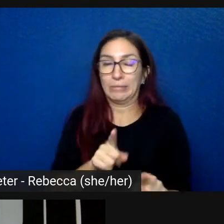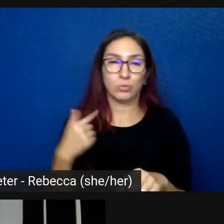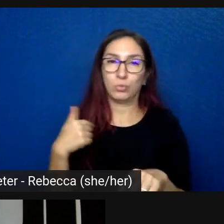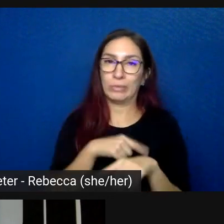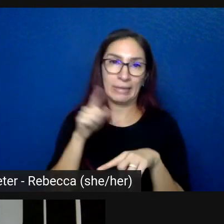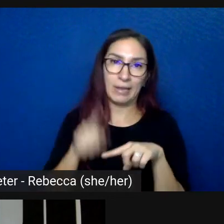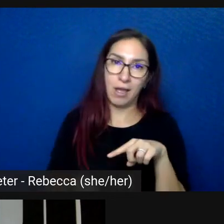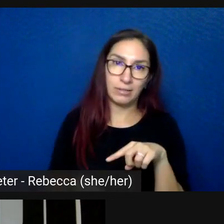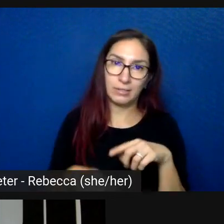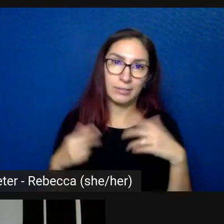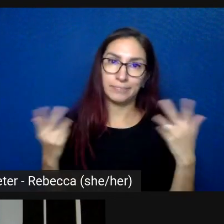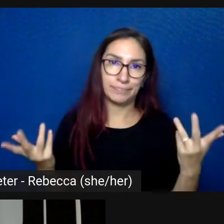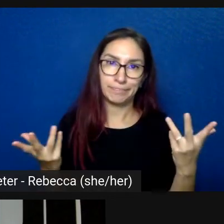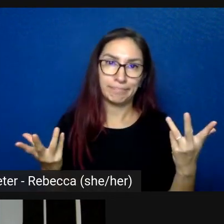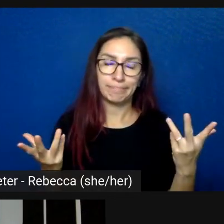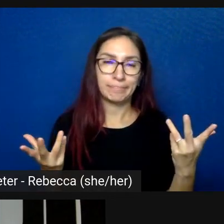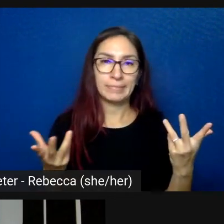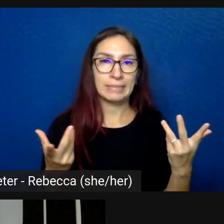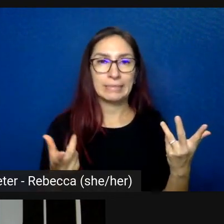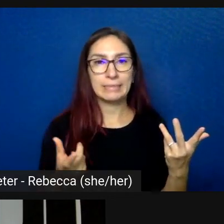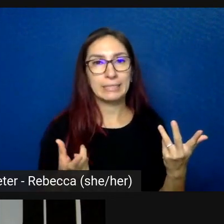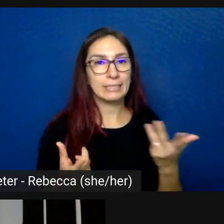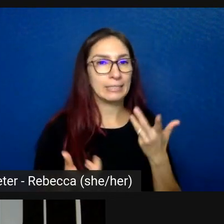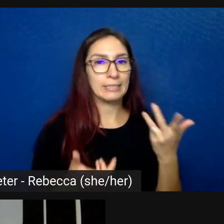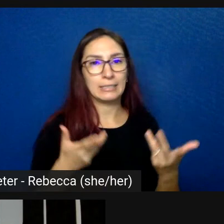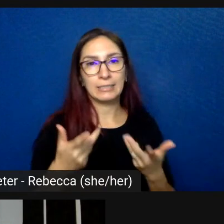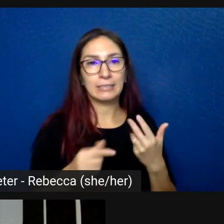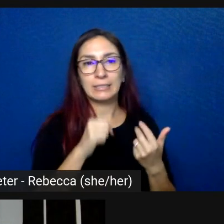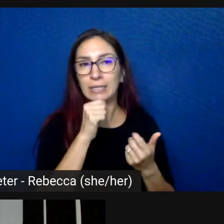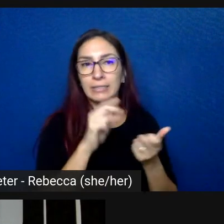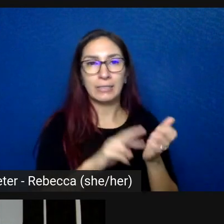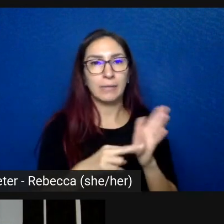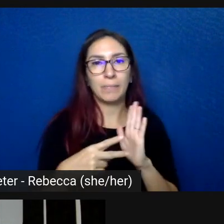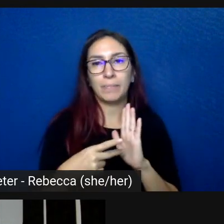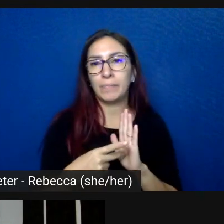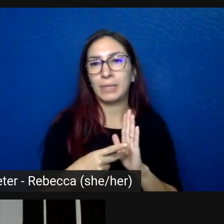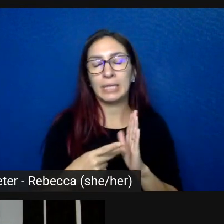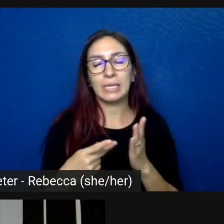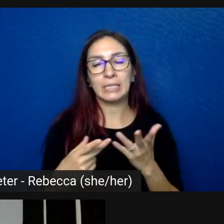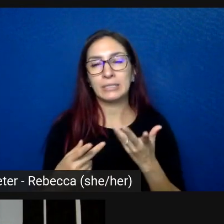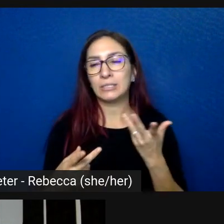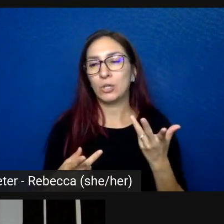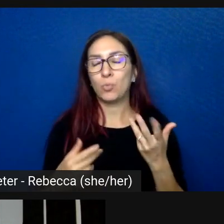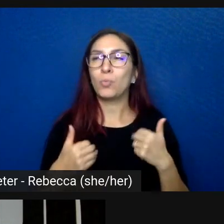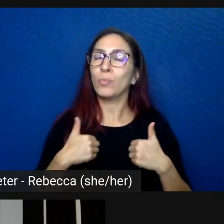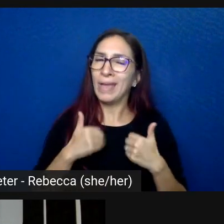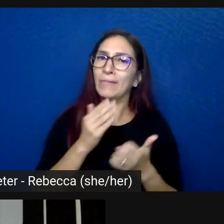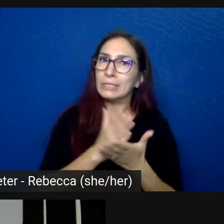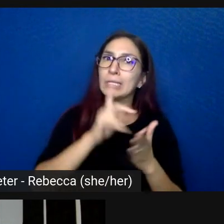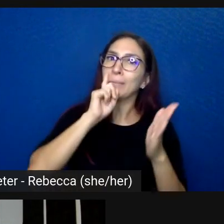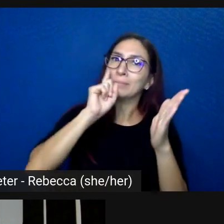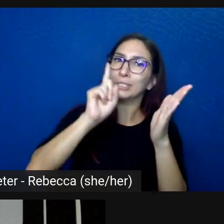It's not that we do not want, we have made some checks about testing.